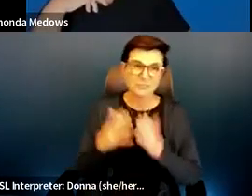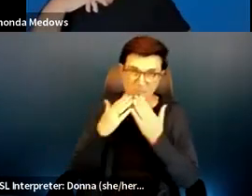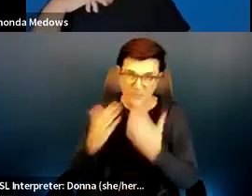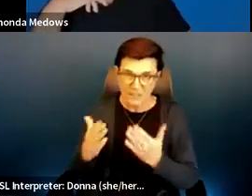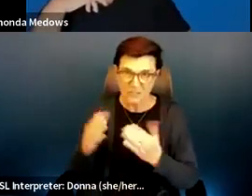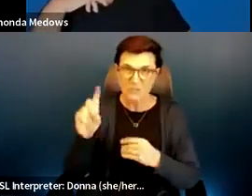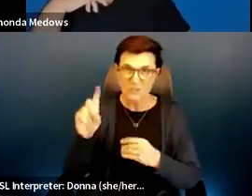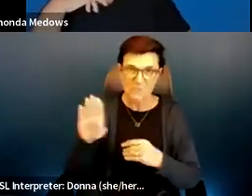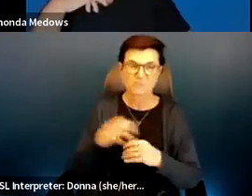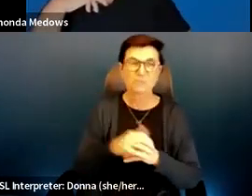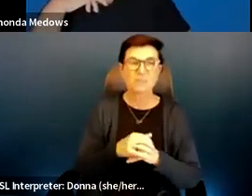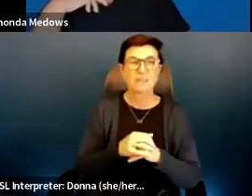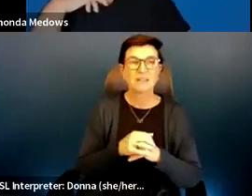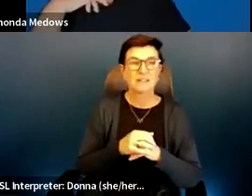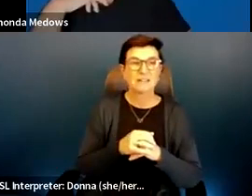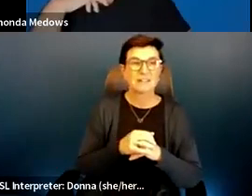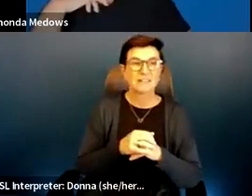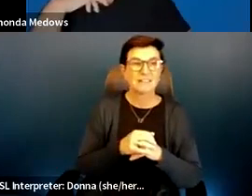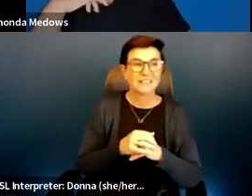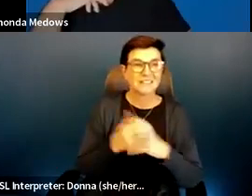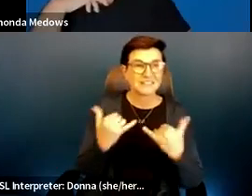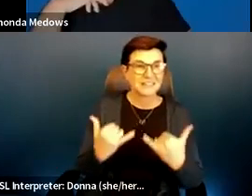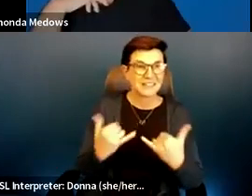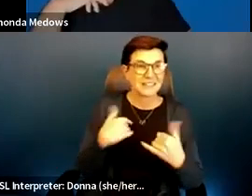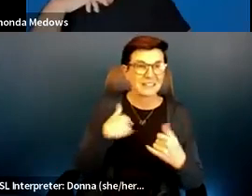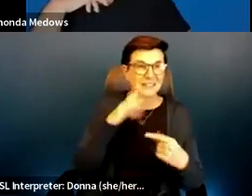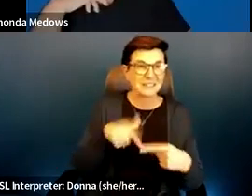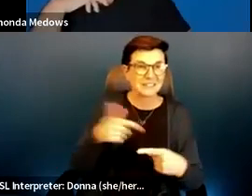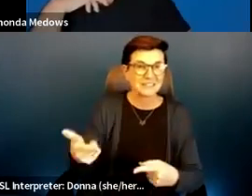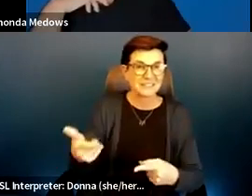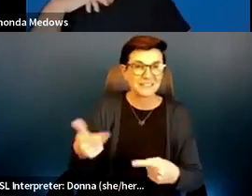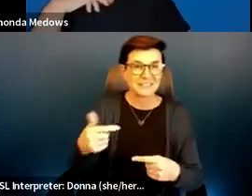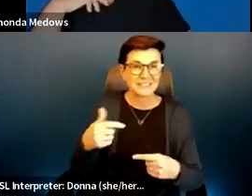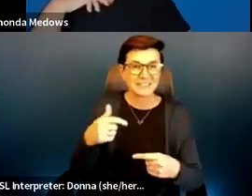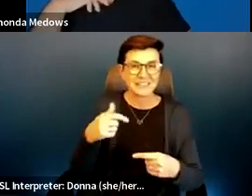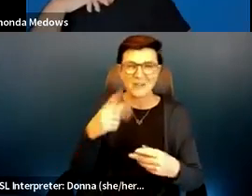And just before I give it to you, I'm smiling. I'm seeing Lynn put a note in the chat